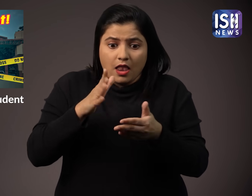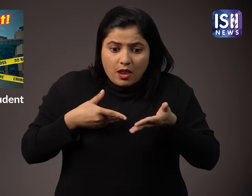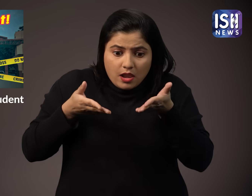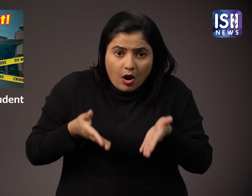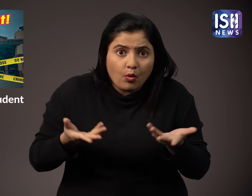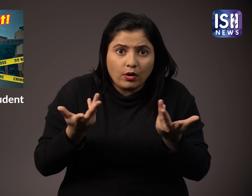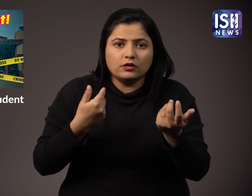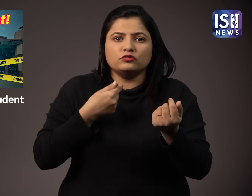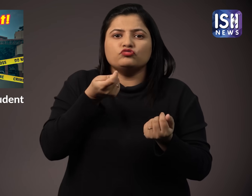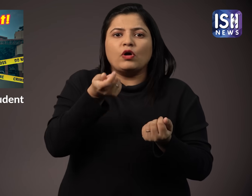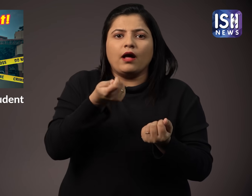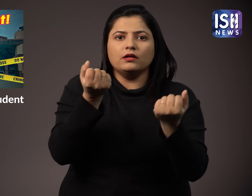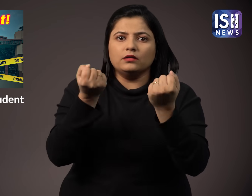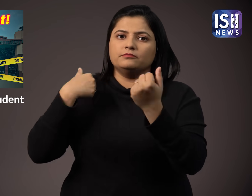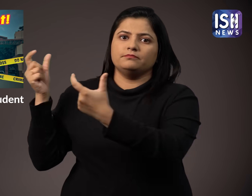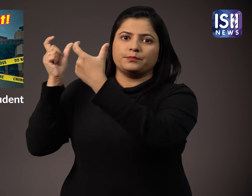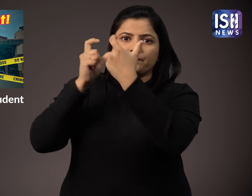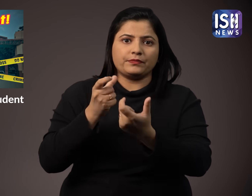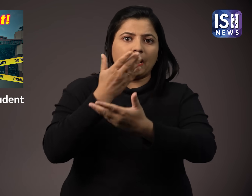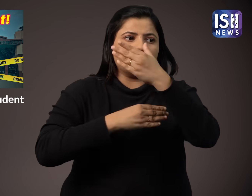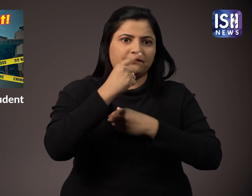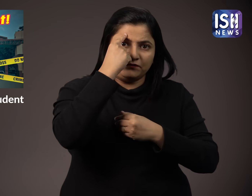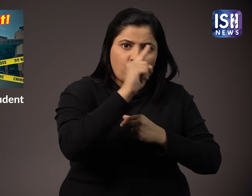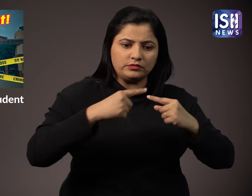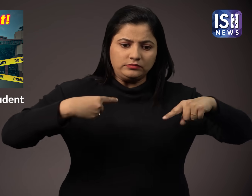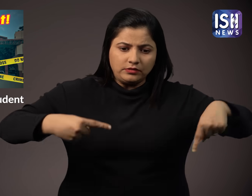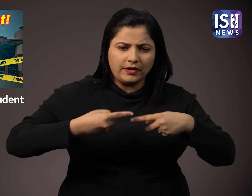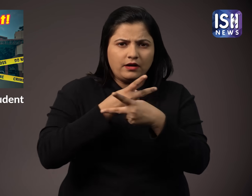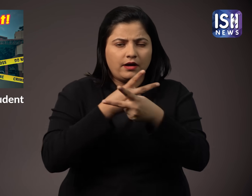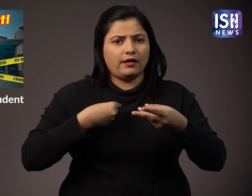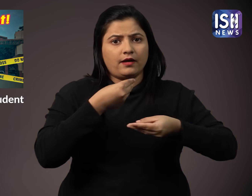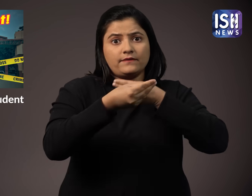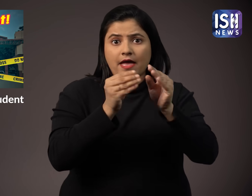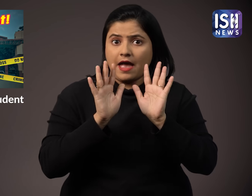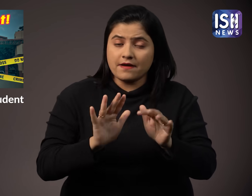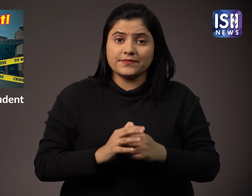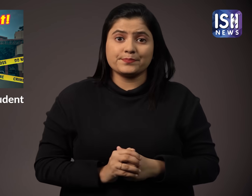Currently, they have hired a car to provide this accessibility.